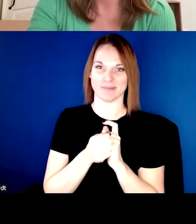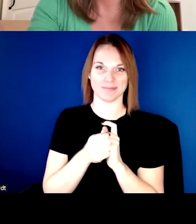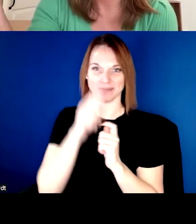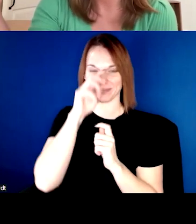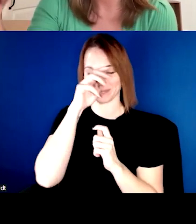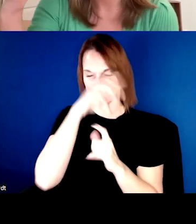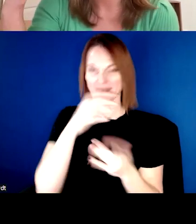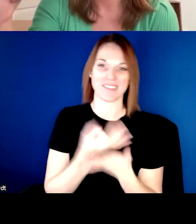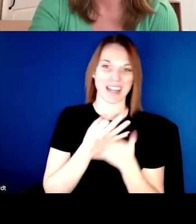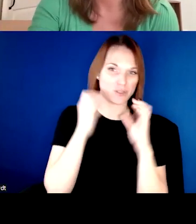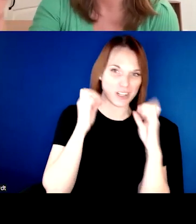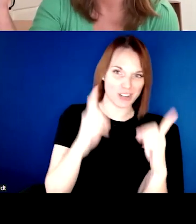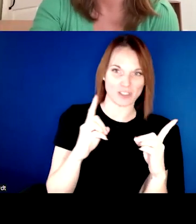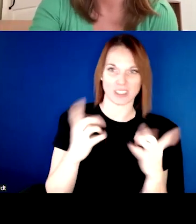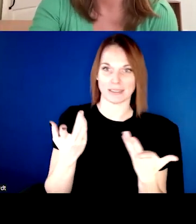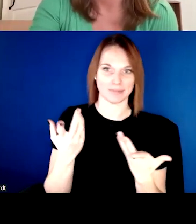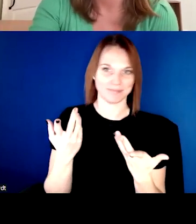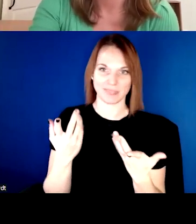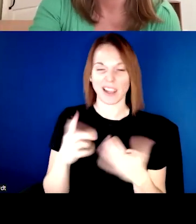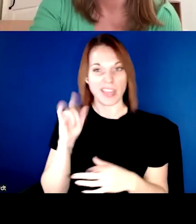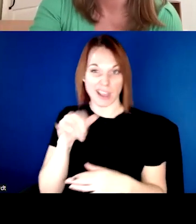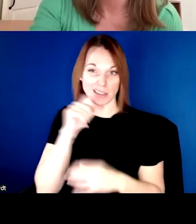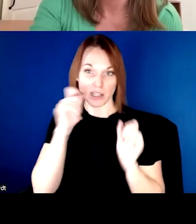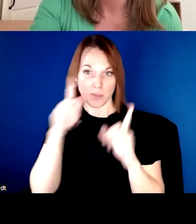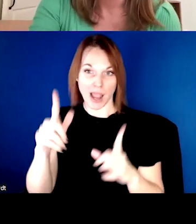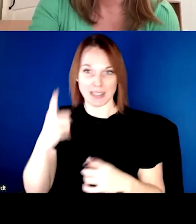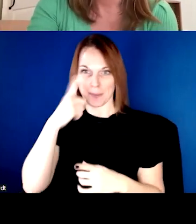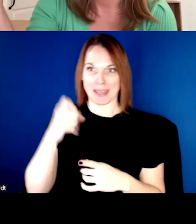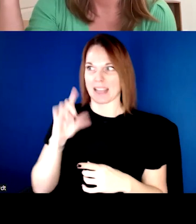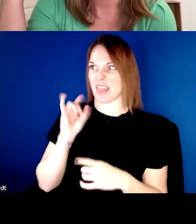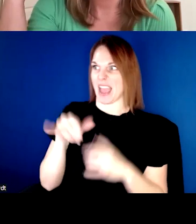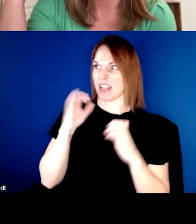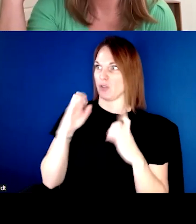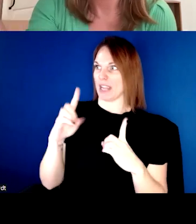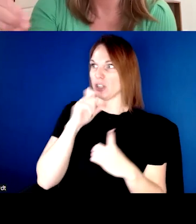because the education in itself isn't going to just give you more money. You might see